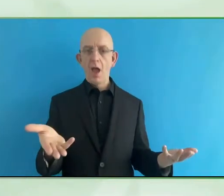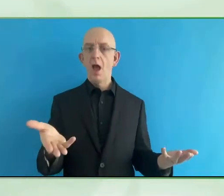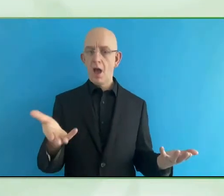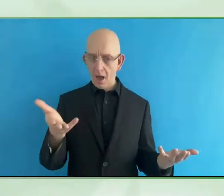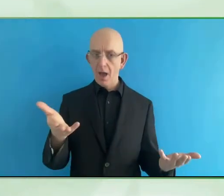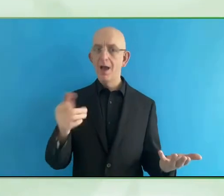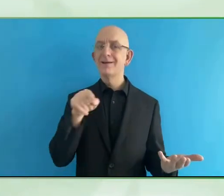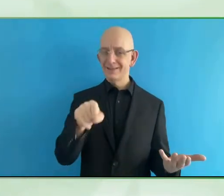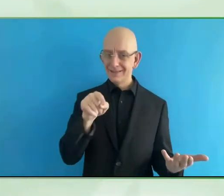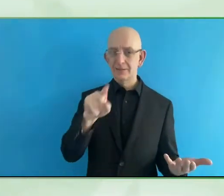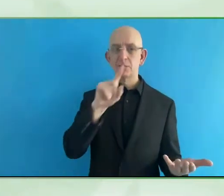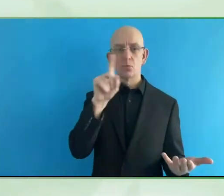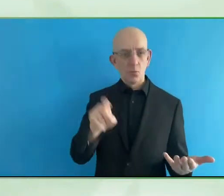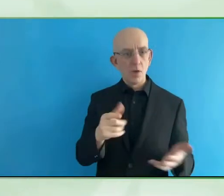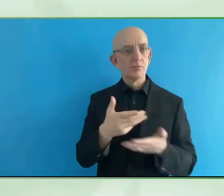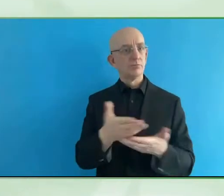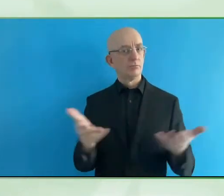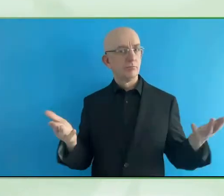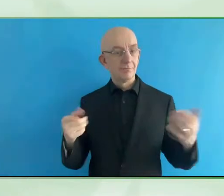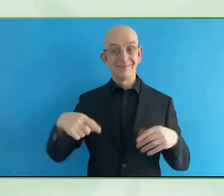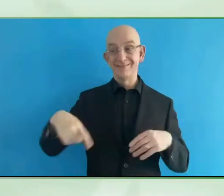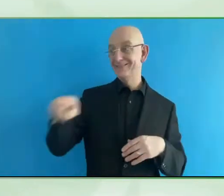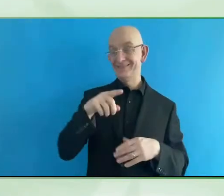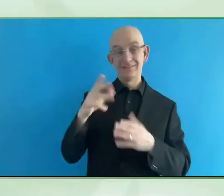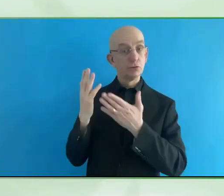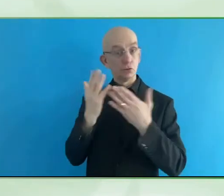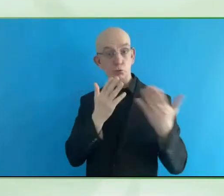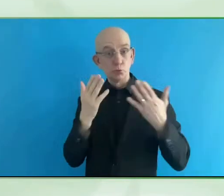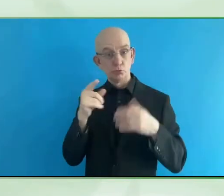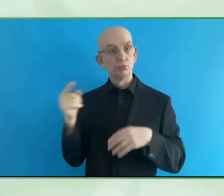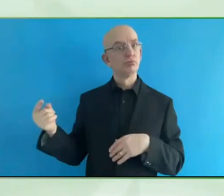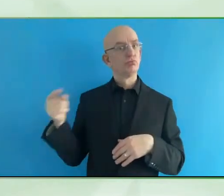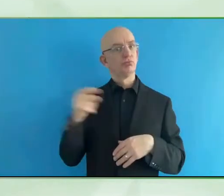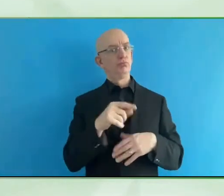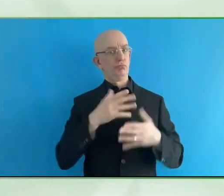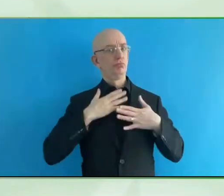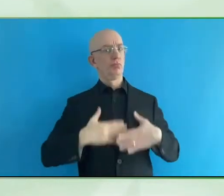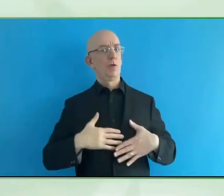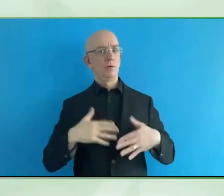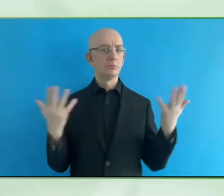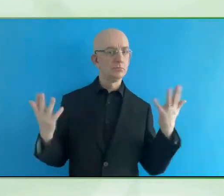How can we do that? How do you see creating a systemic change?